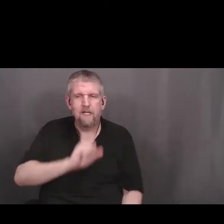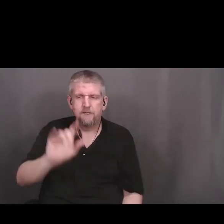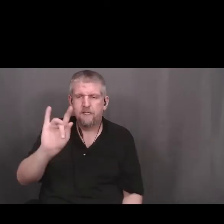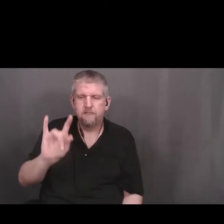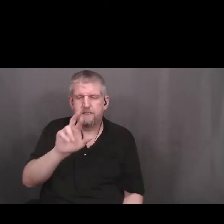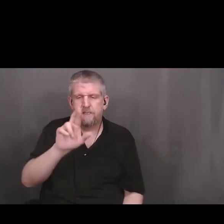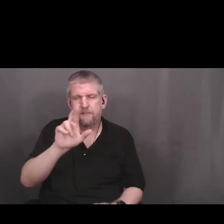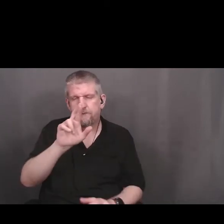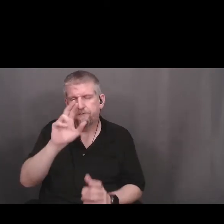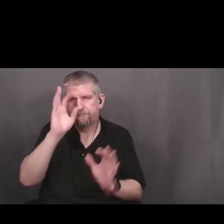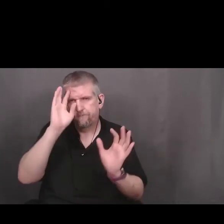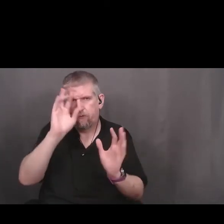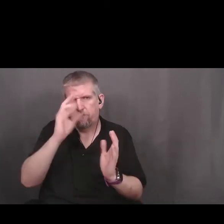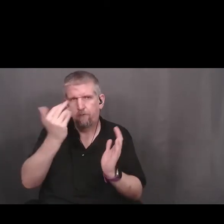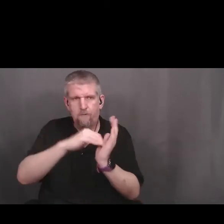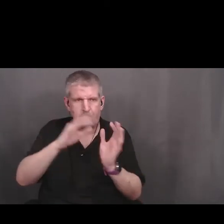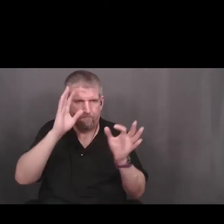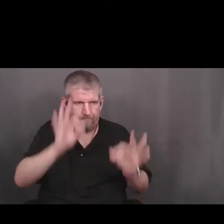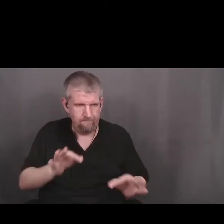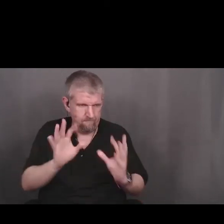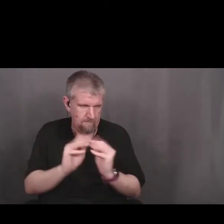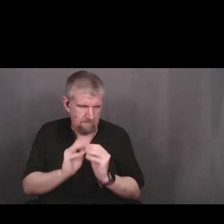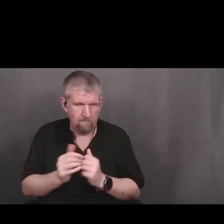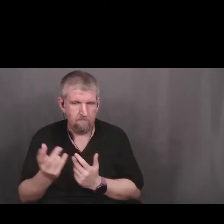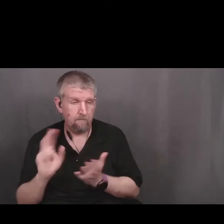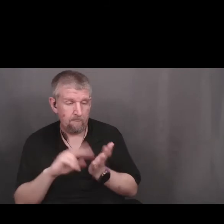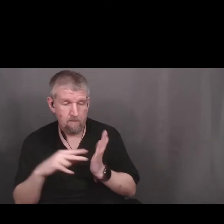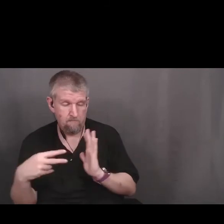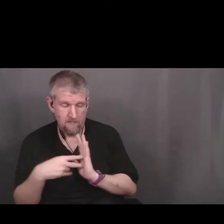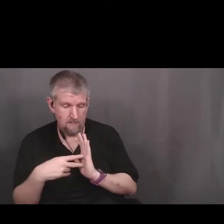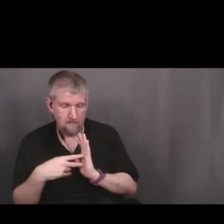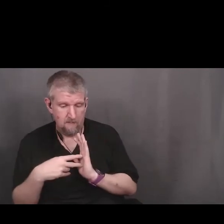And essentially what that means is do you still have,